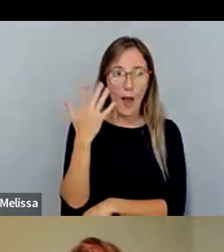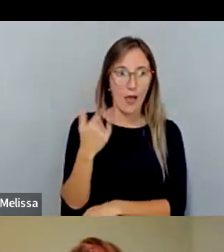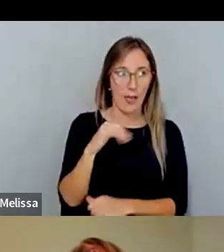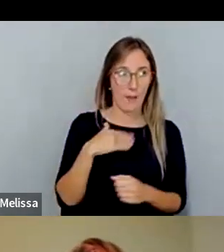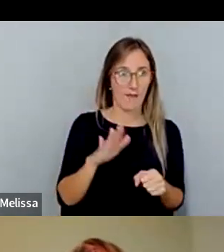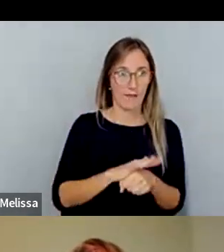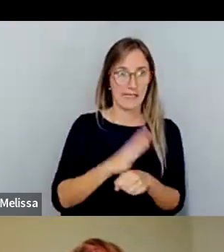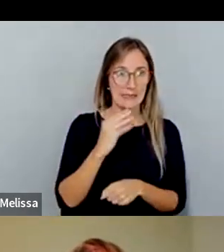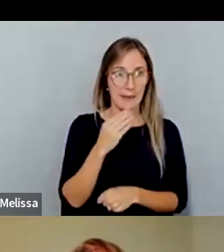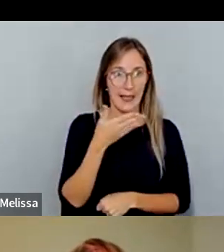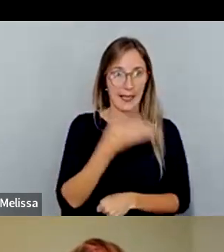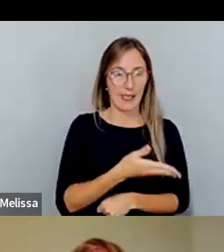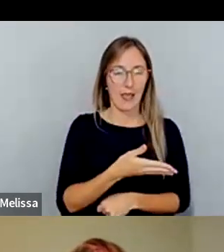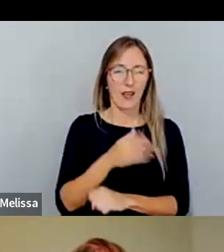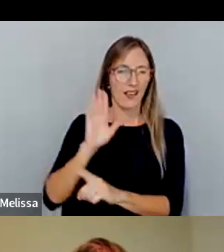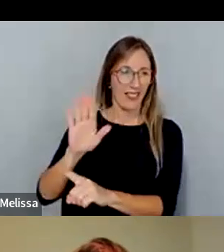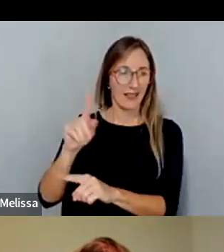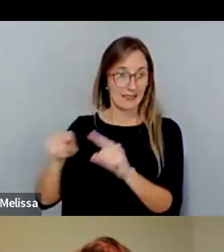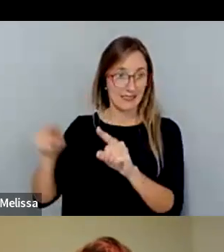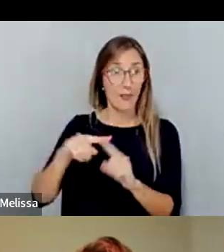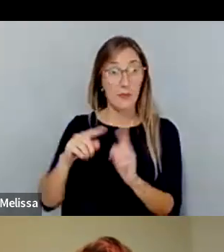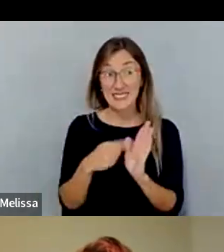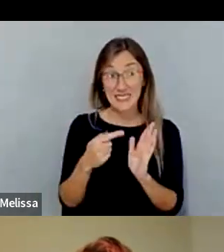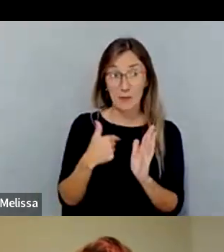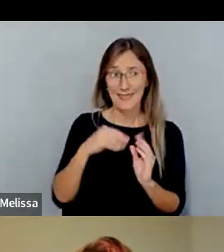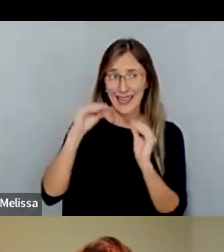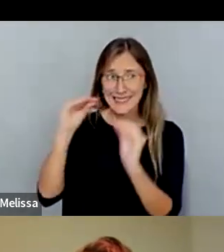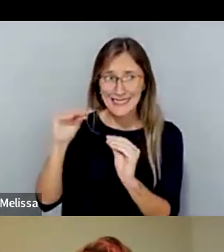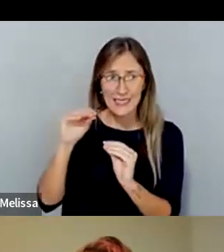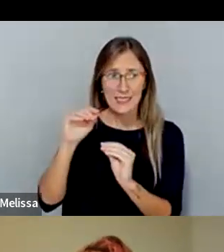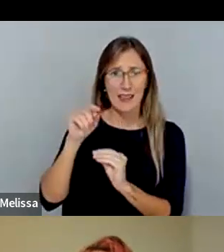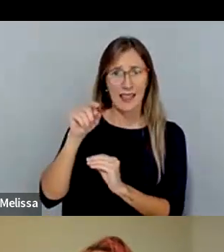better than the people who worked at the social security office because